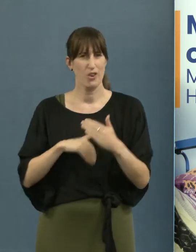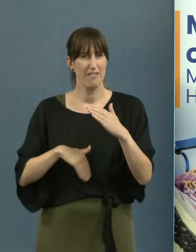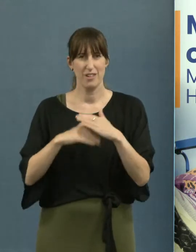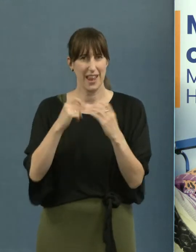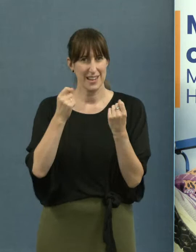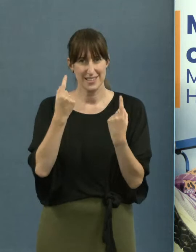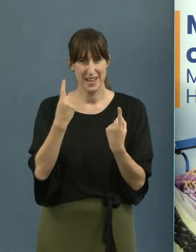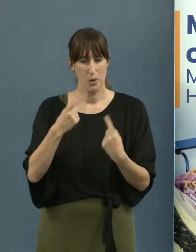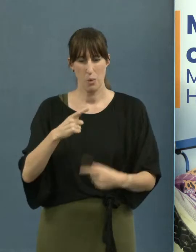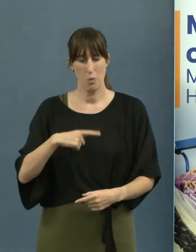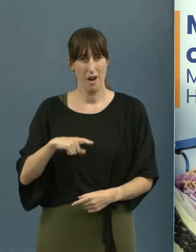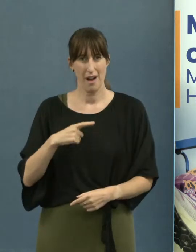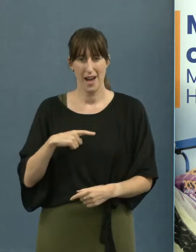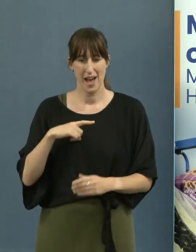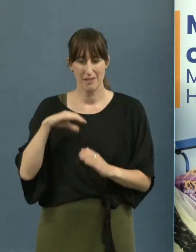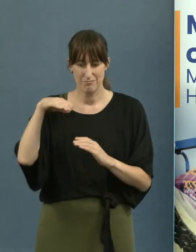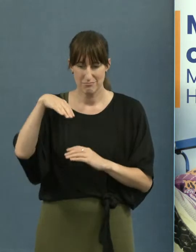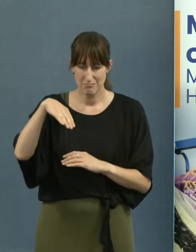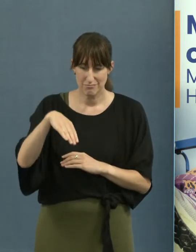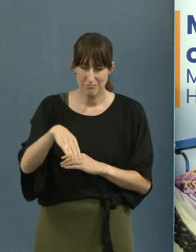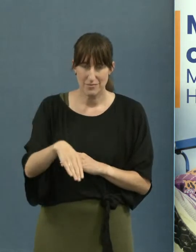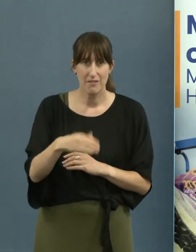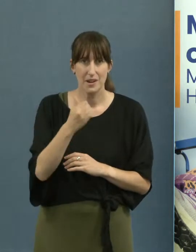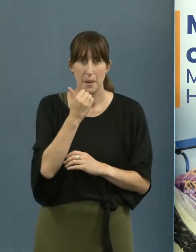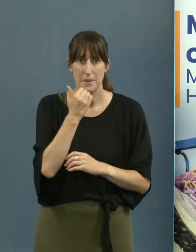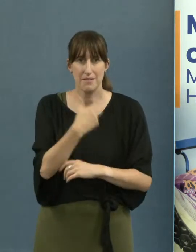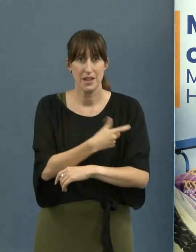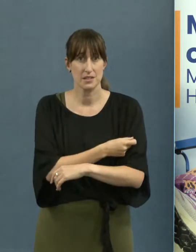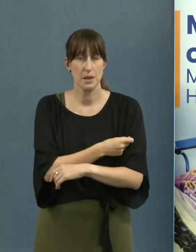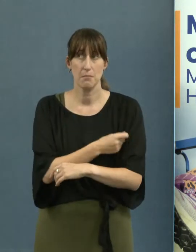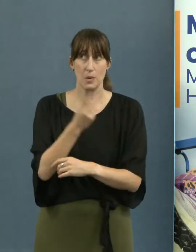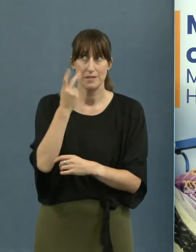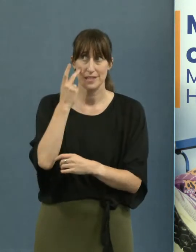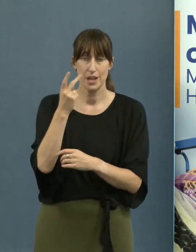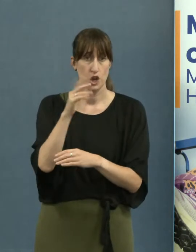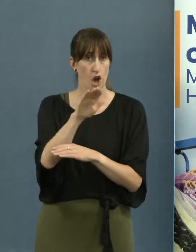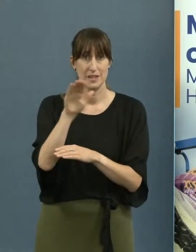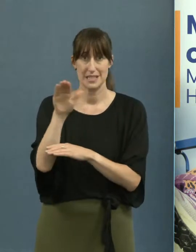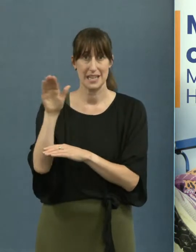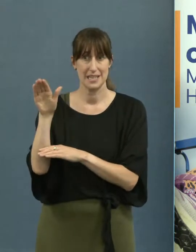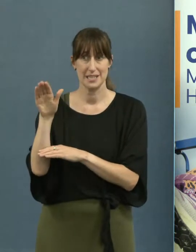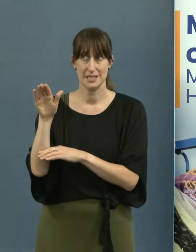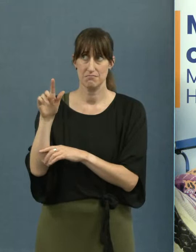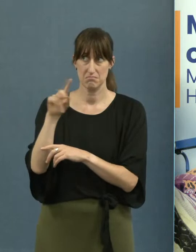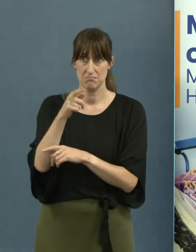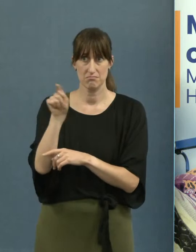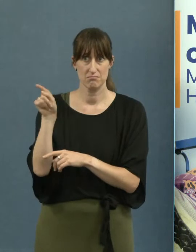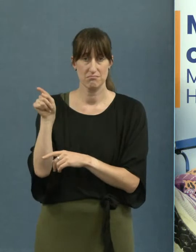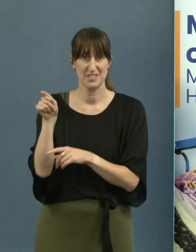happened. It is something that we have seen in other parts of the world. But despite that, we